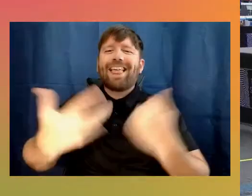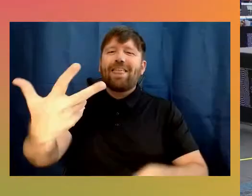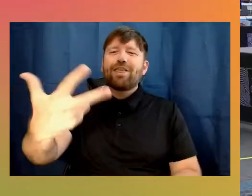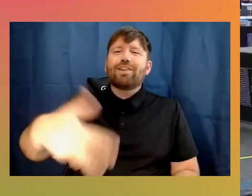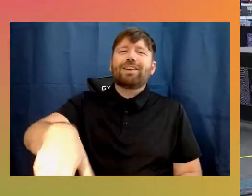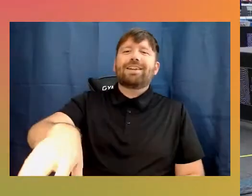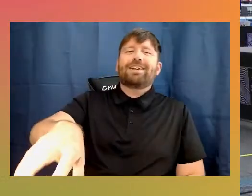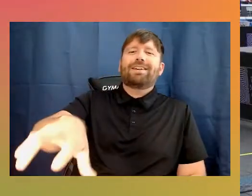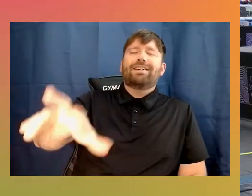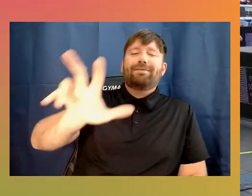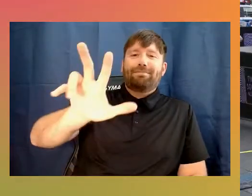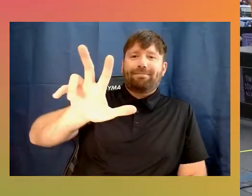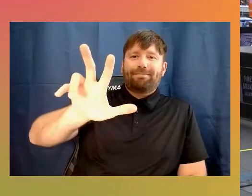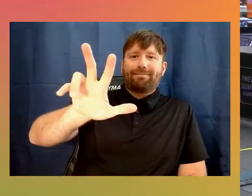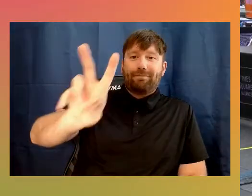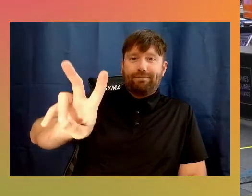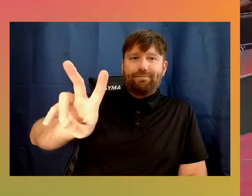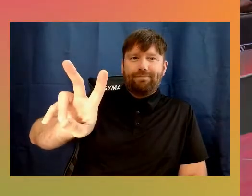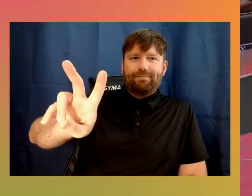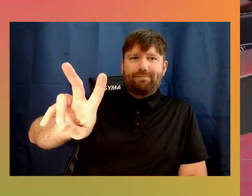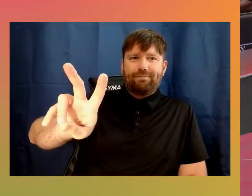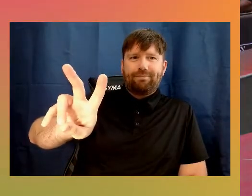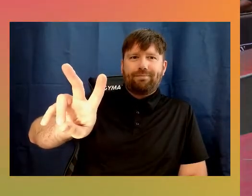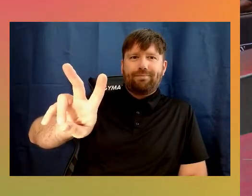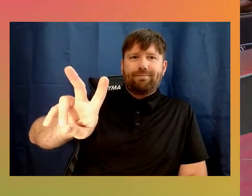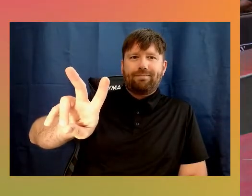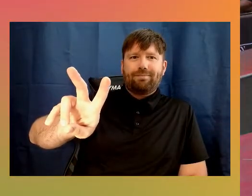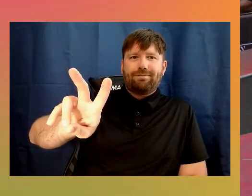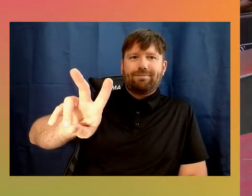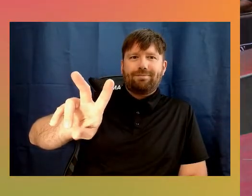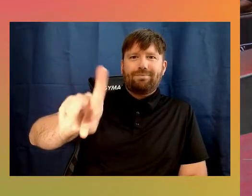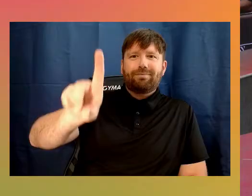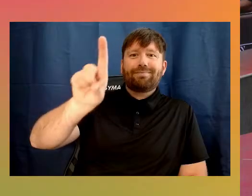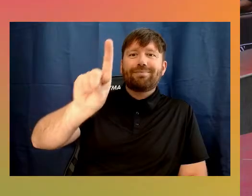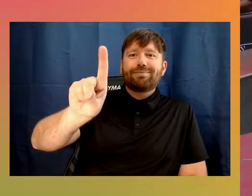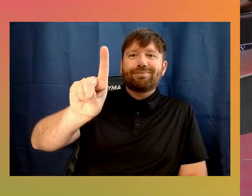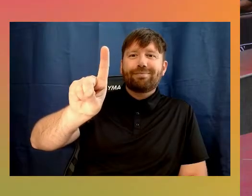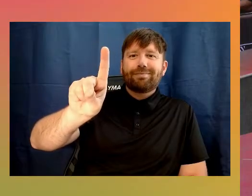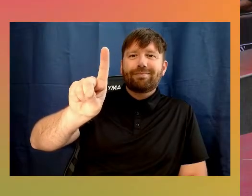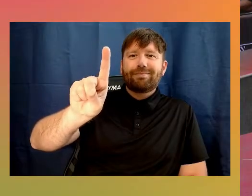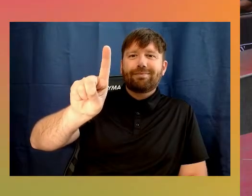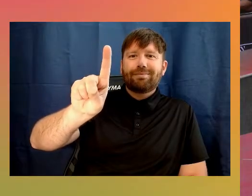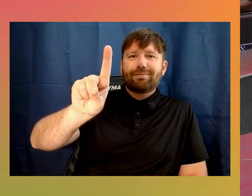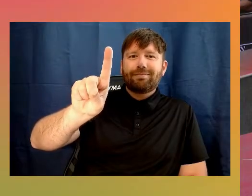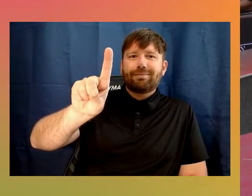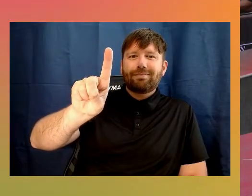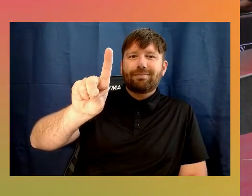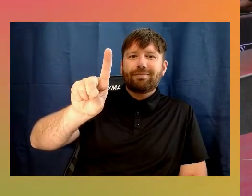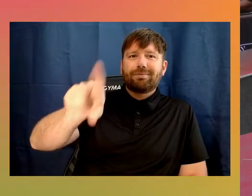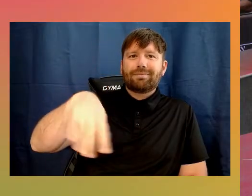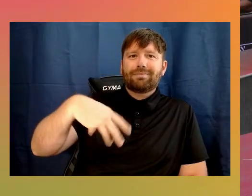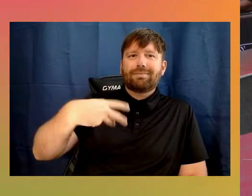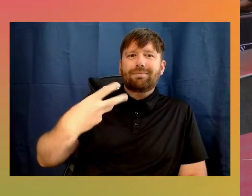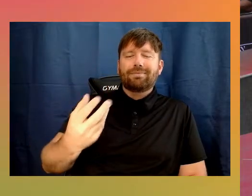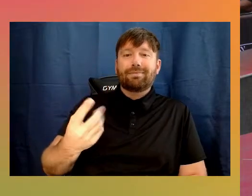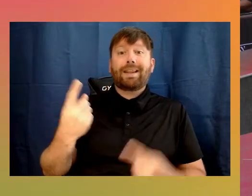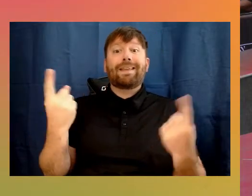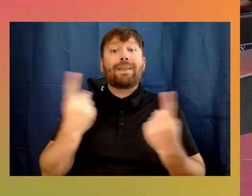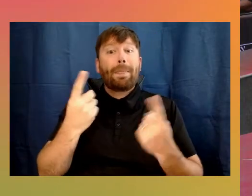I'M JUST KIDDING. I'M JUST KIDDING, I'M JUST KIDDING! LAST THREE. COME ON, DON'T GIVE UP!